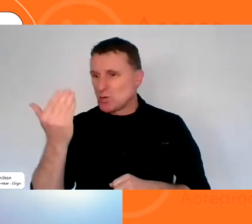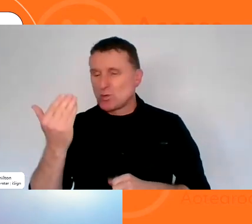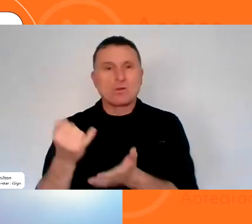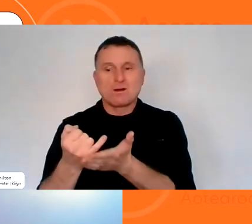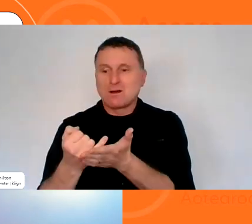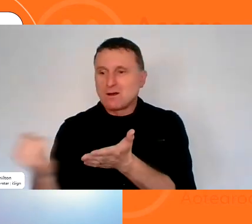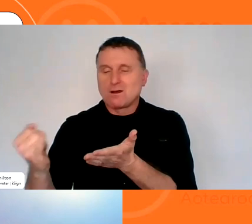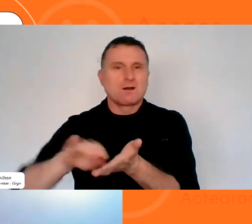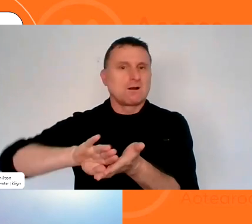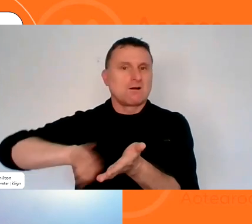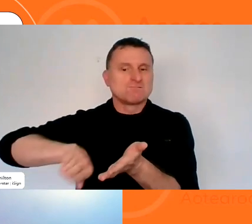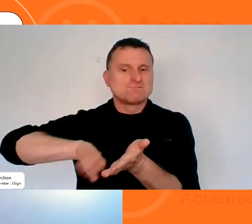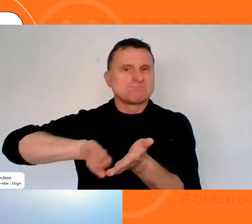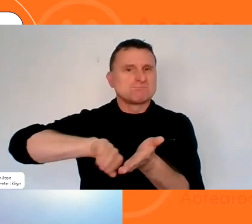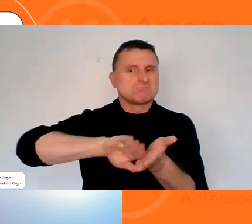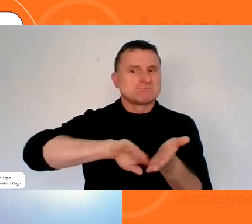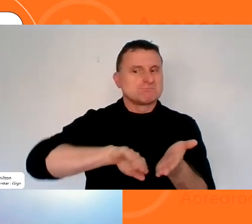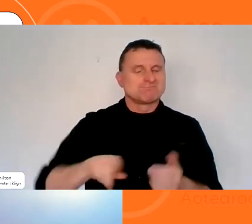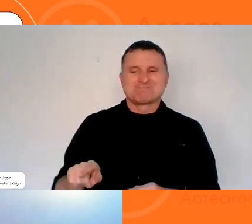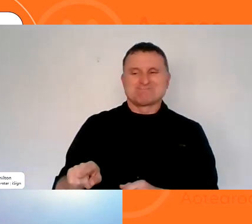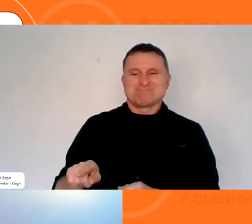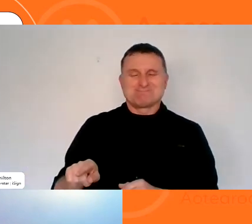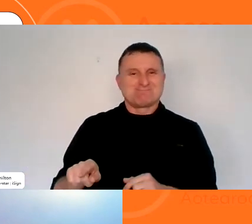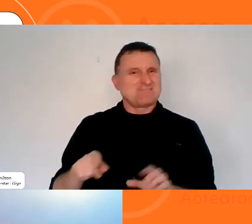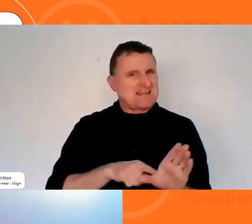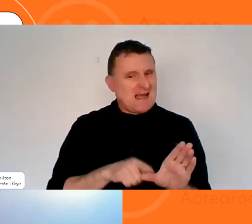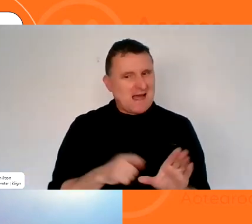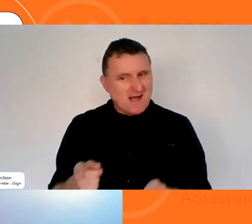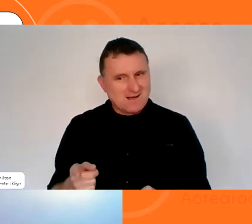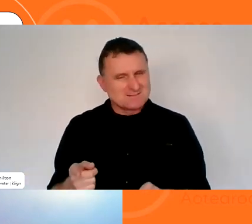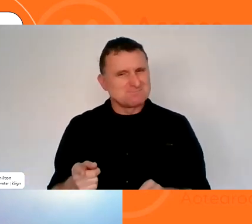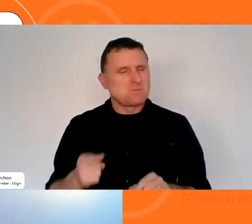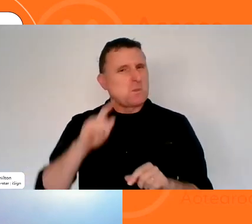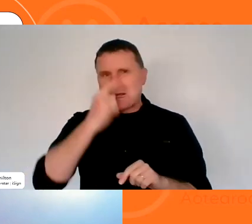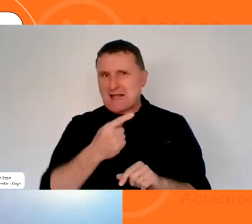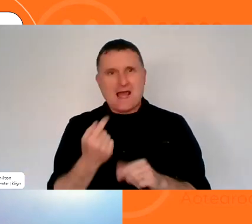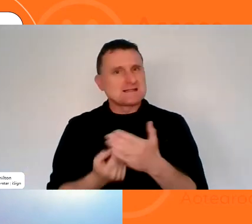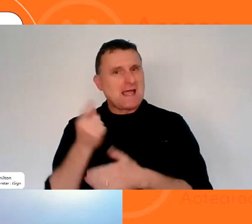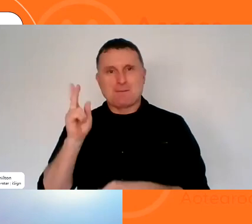the education system, and we just can't see that for our young kids.